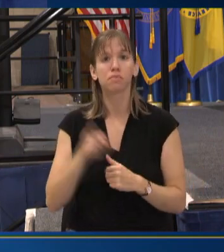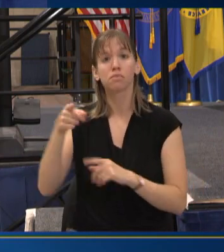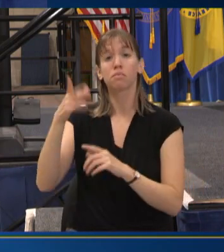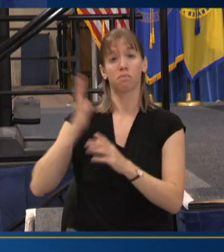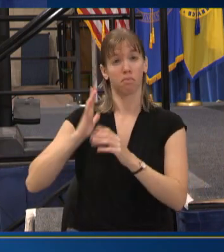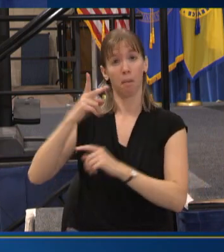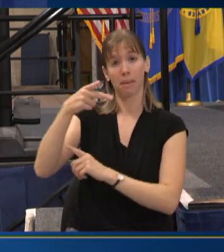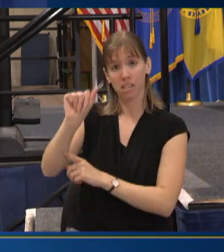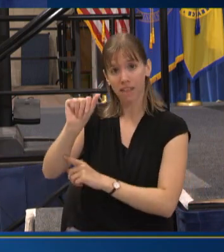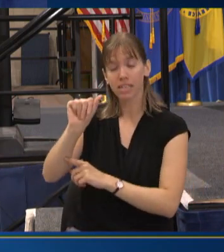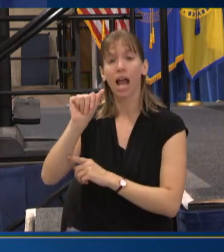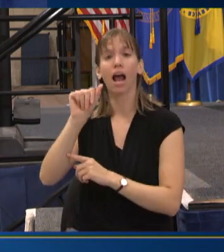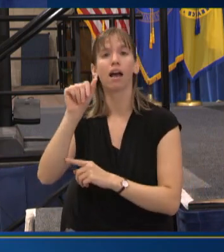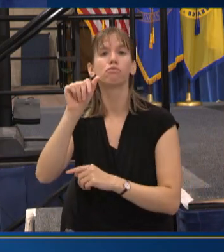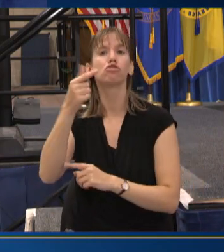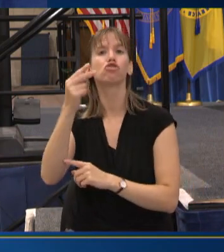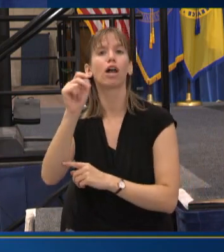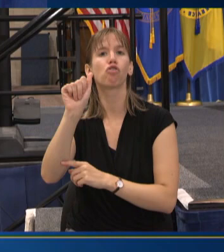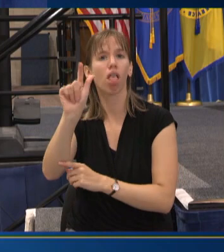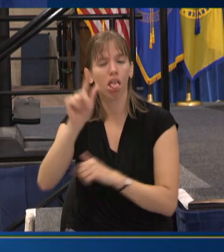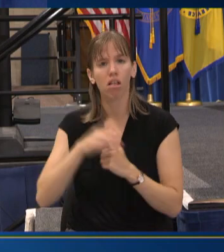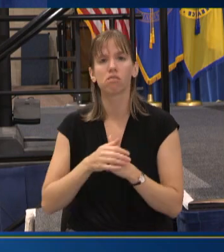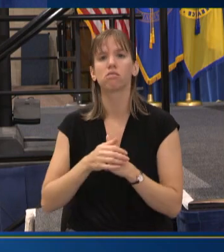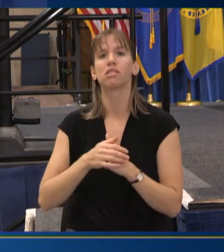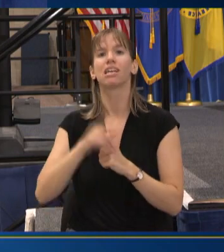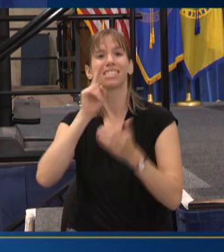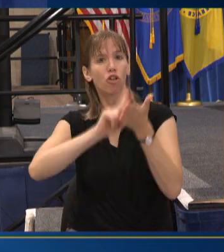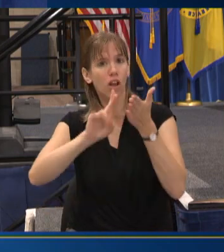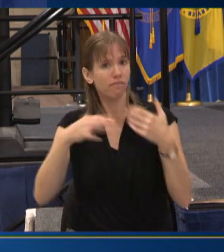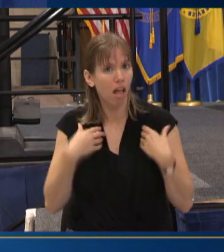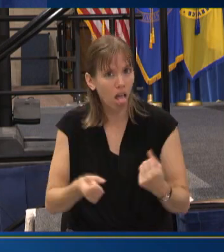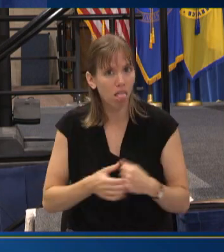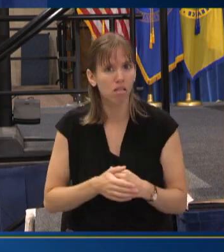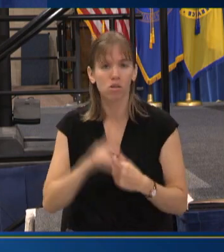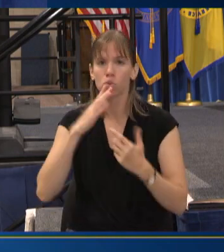General and as Pennsylvania's Secretary of Health. And she's been an outstanding champion for